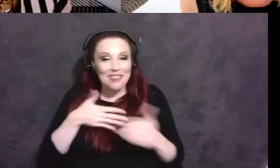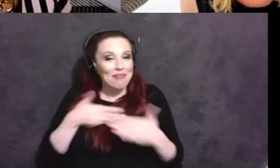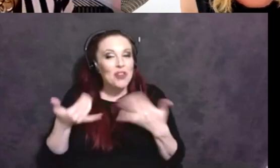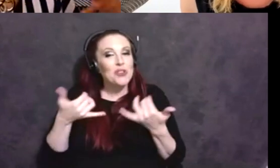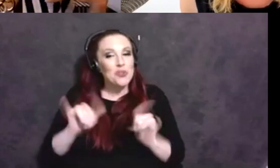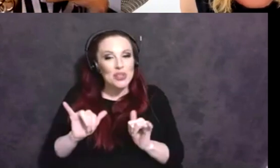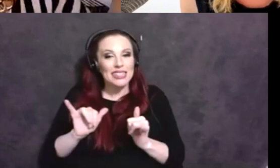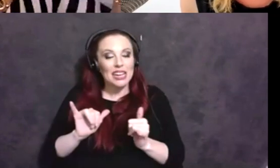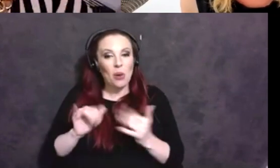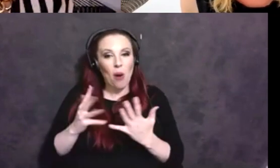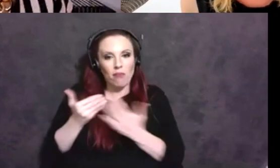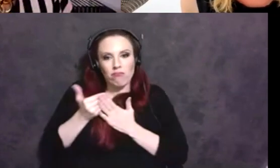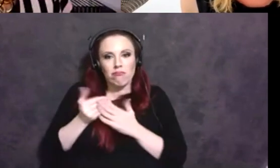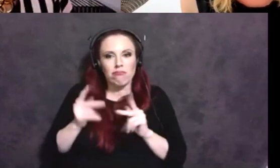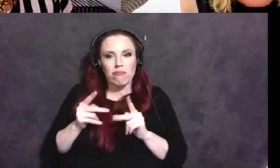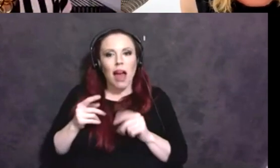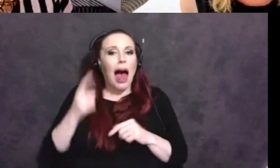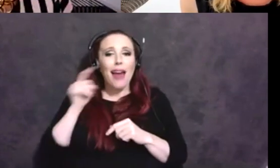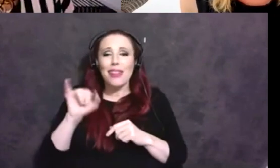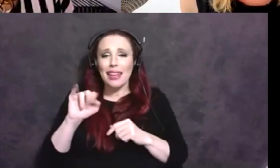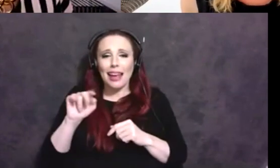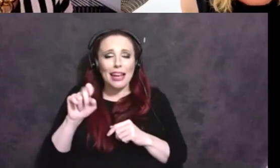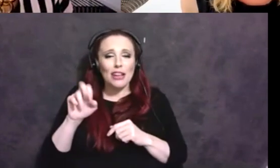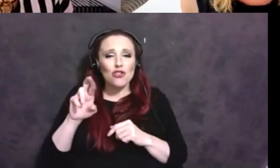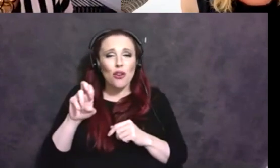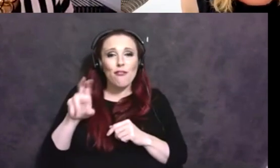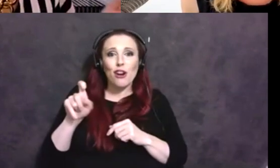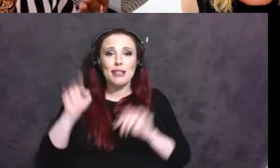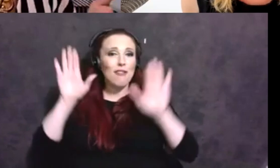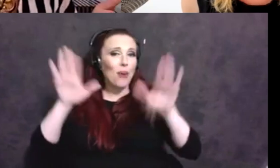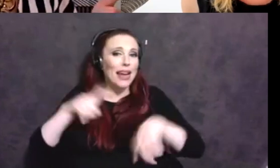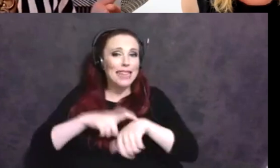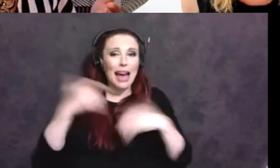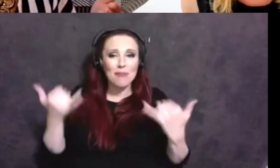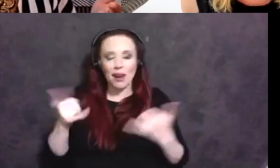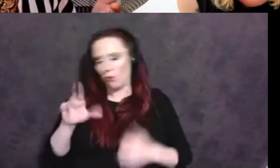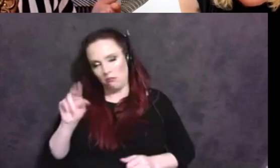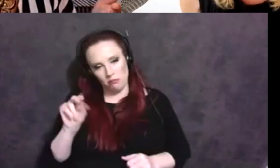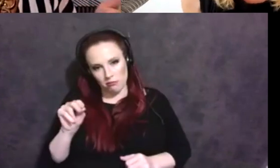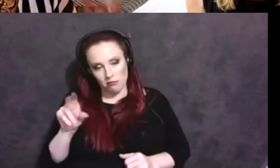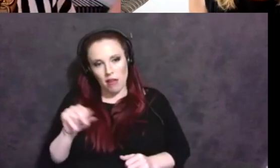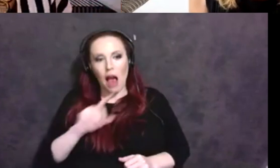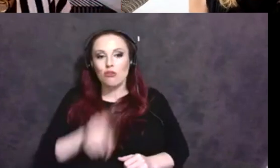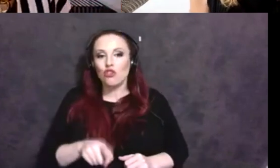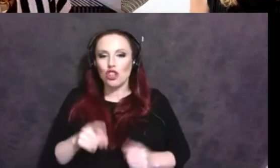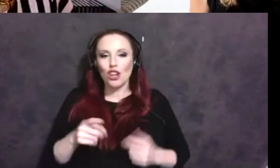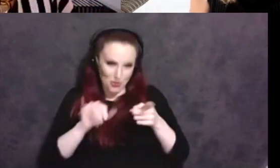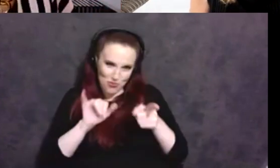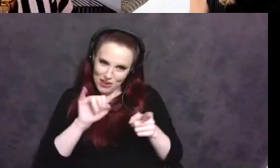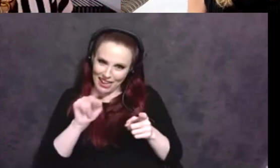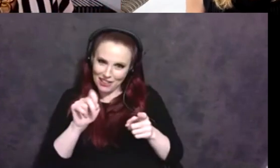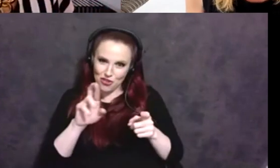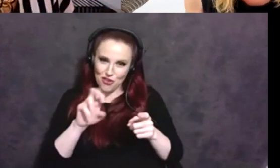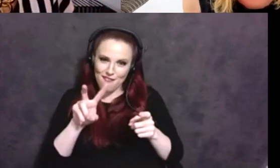crave other people's presence. Even introverts do. Even though there is a mistaken belief